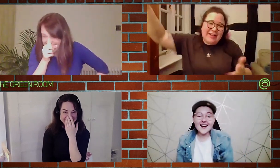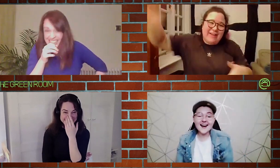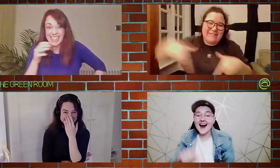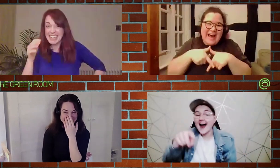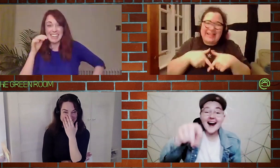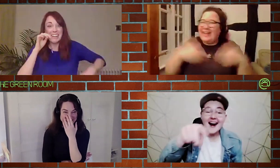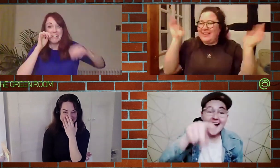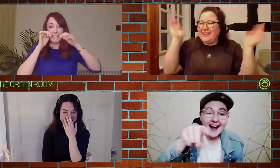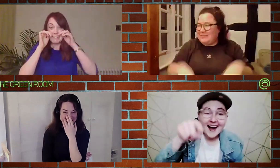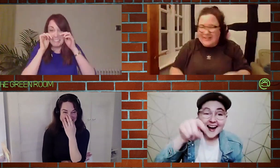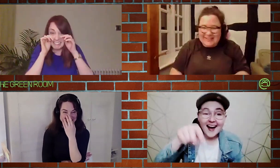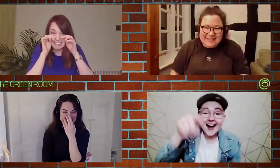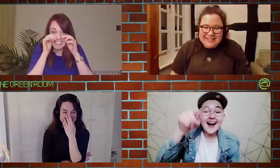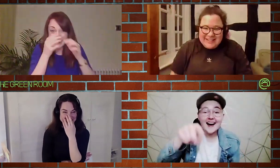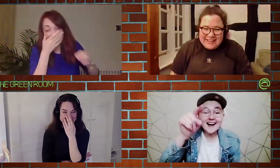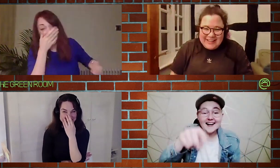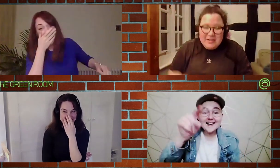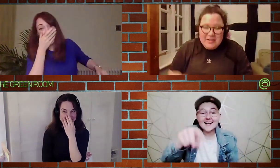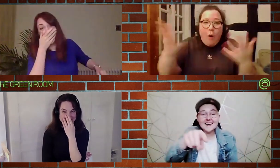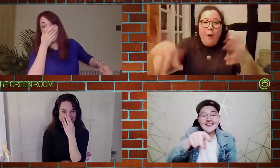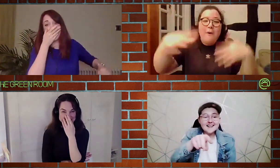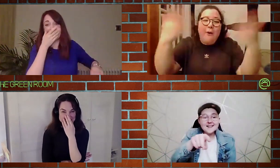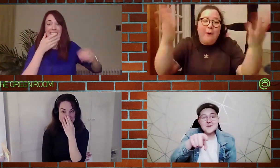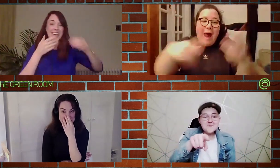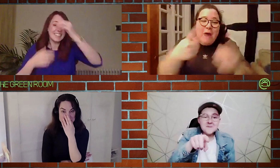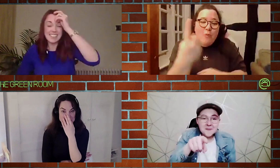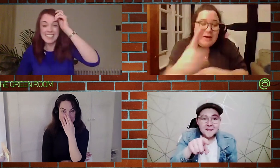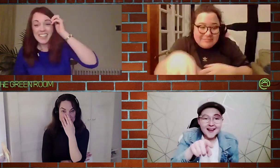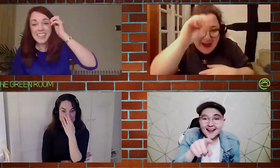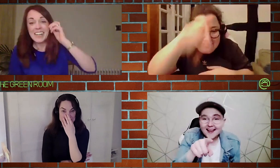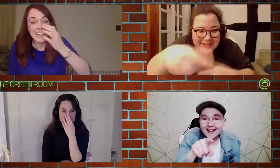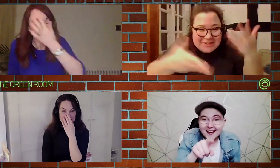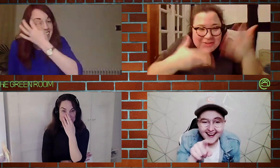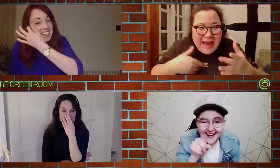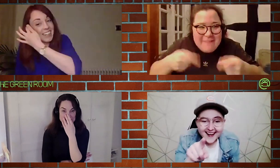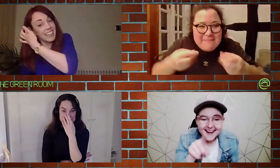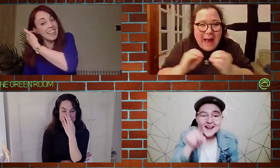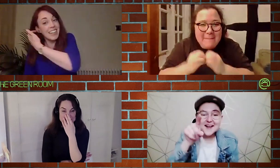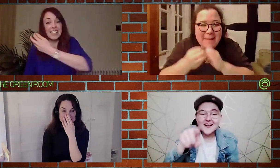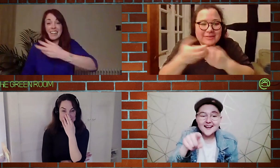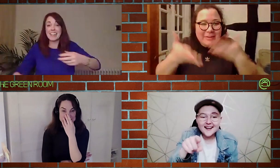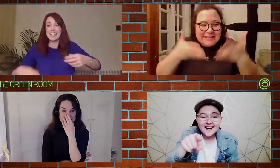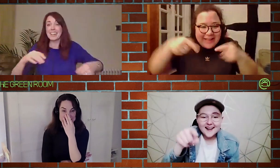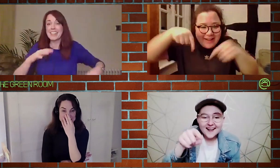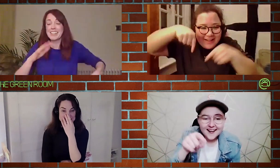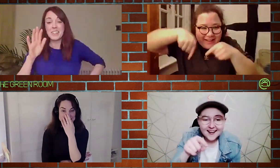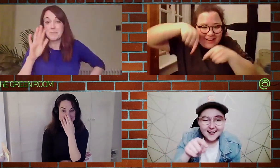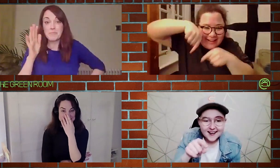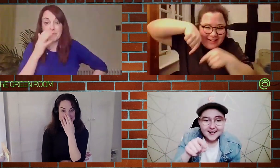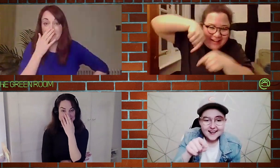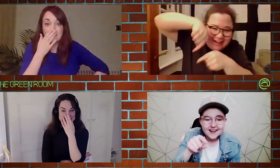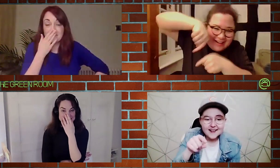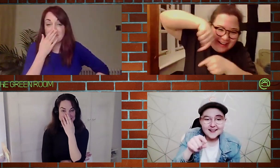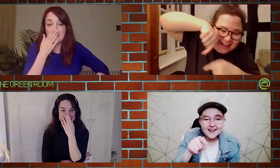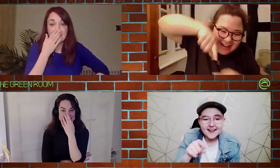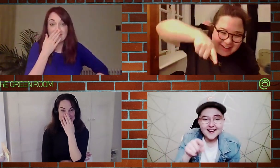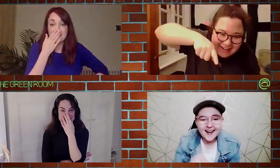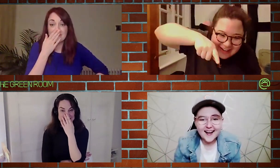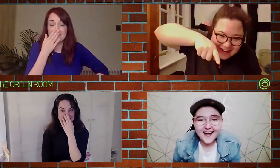I mean I could go on and on. Fanny. Oh my god. Do you remember a sign that I made up?